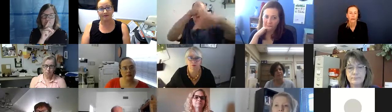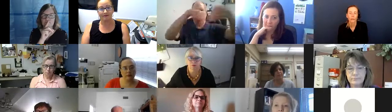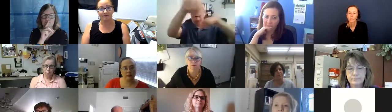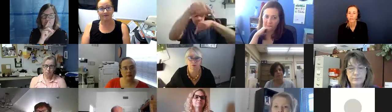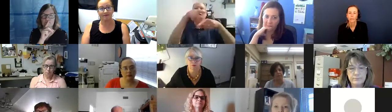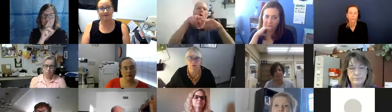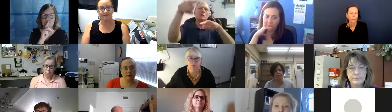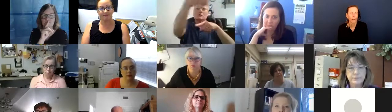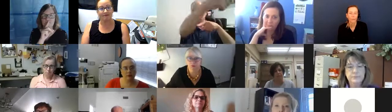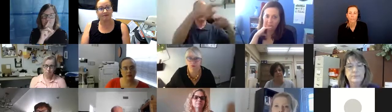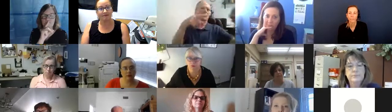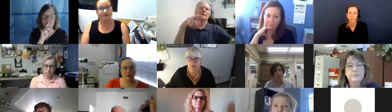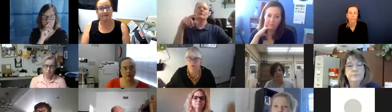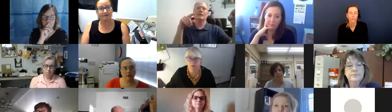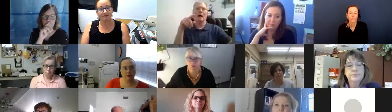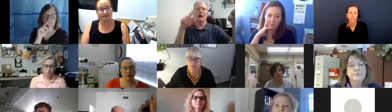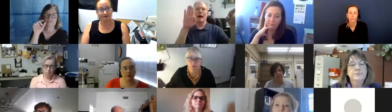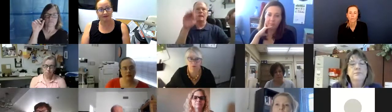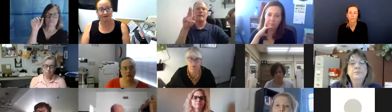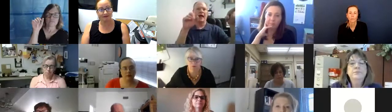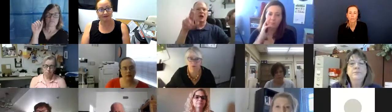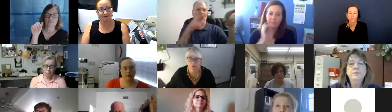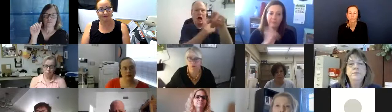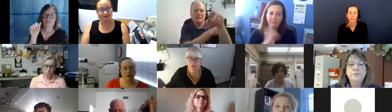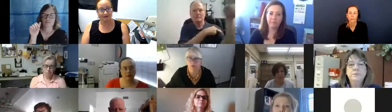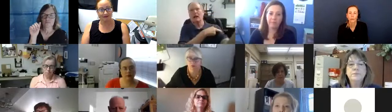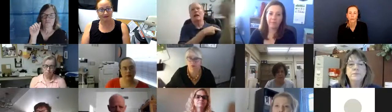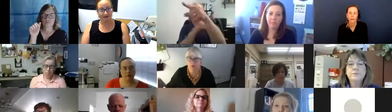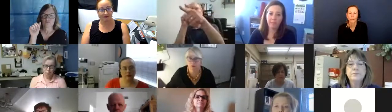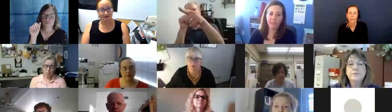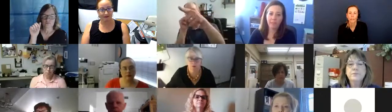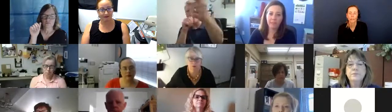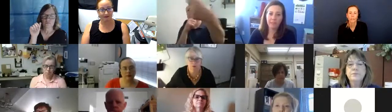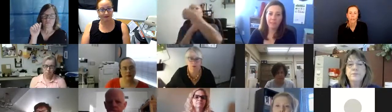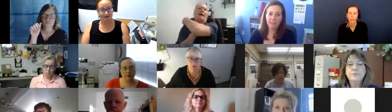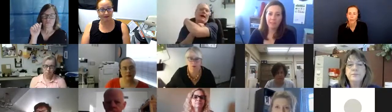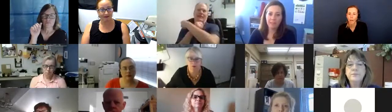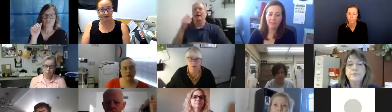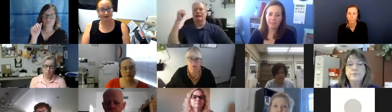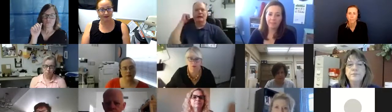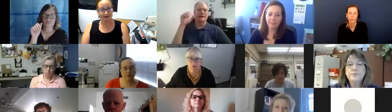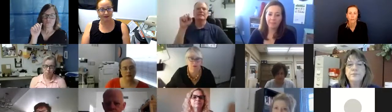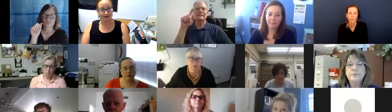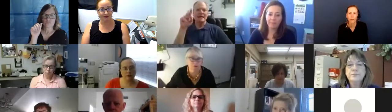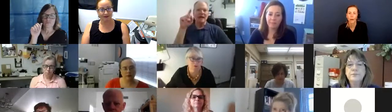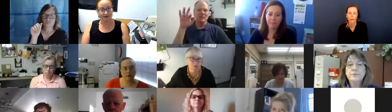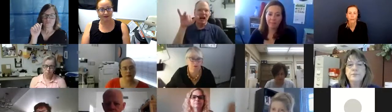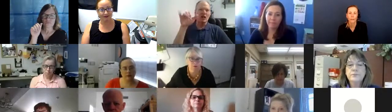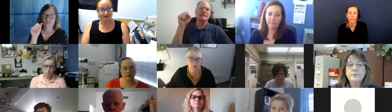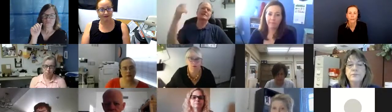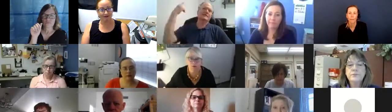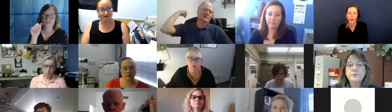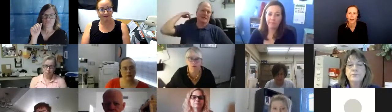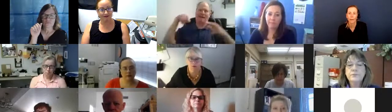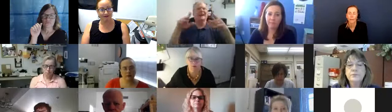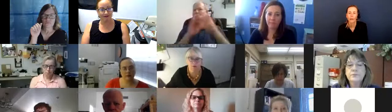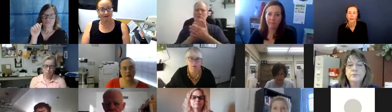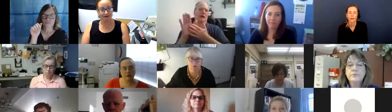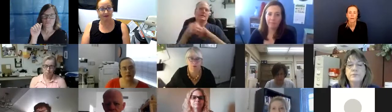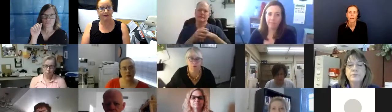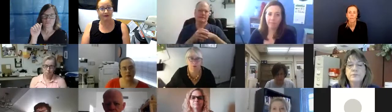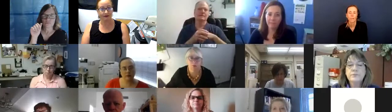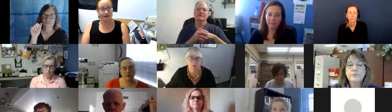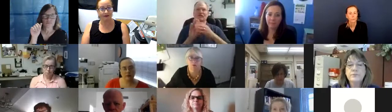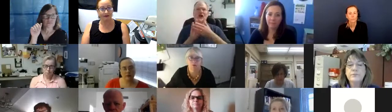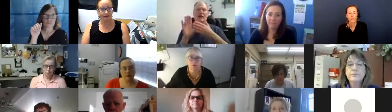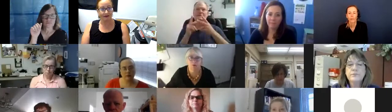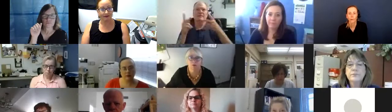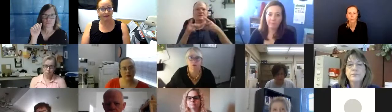The light rail travels from the Banner hospital to the west (near El Rio medical center on Congress). So nice!